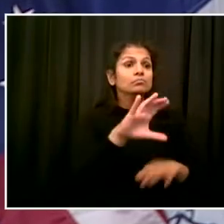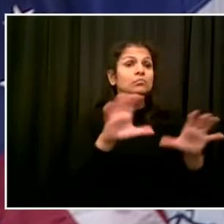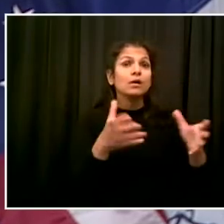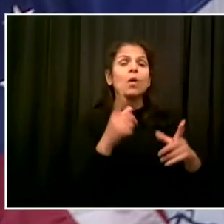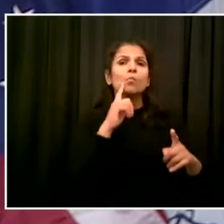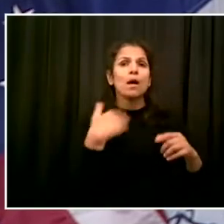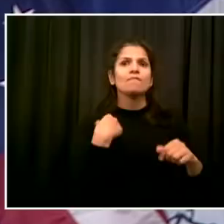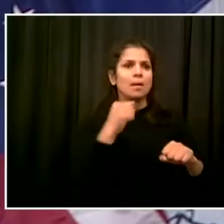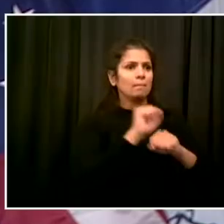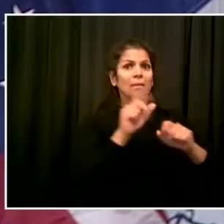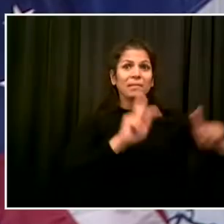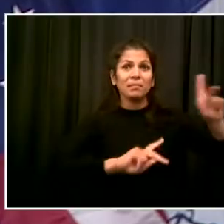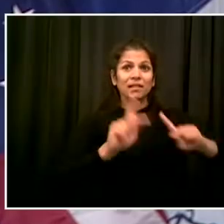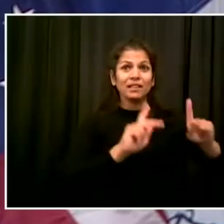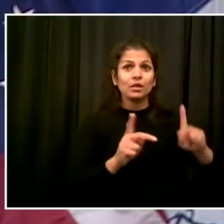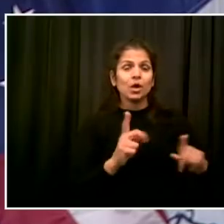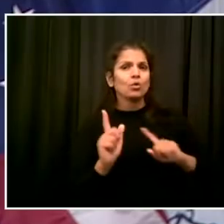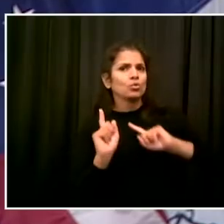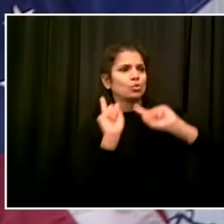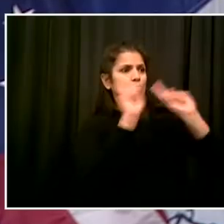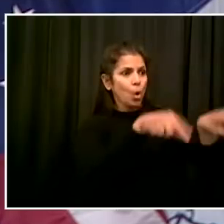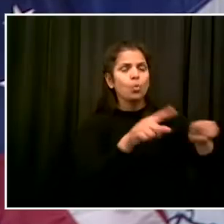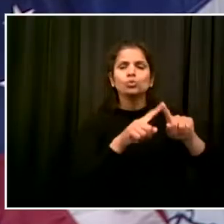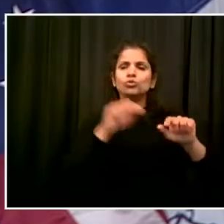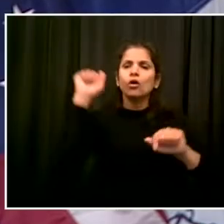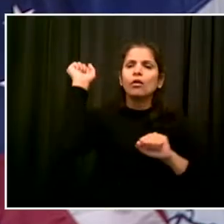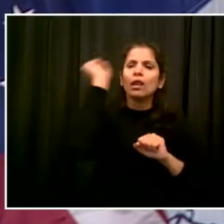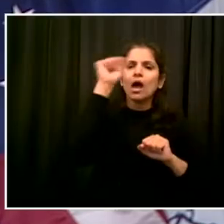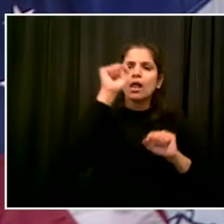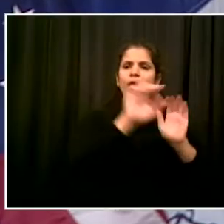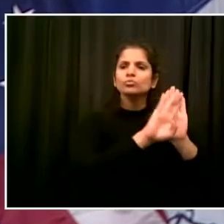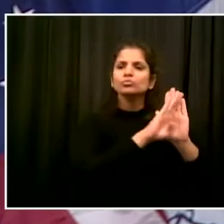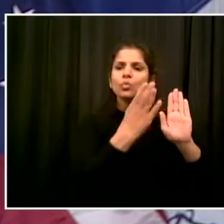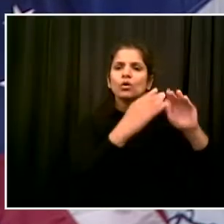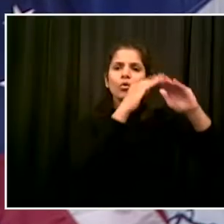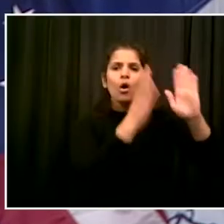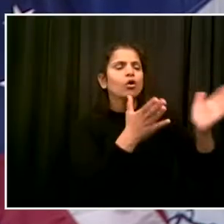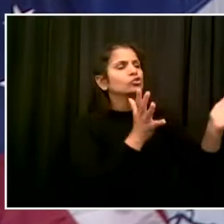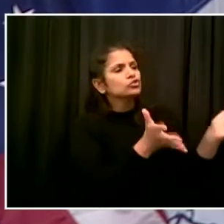WORK OUT IN THE FIELD AS WELL. THERE WILL BE CONTACT TRACERS HTATG O T OU